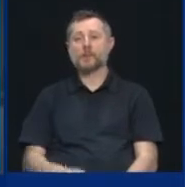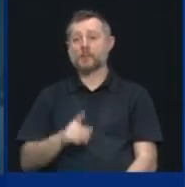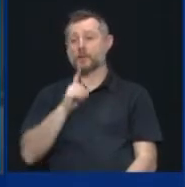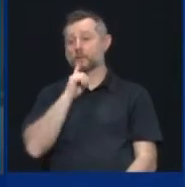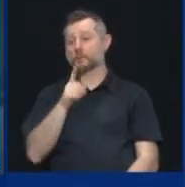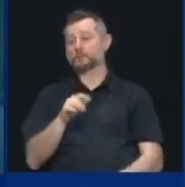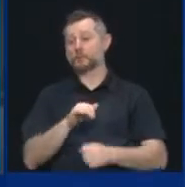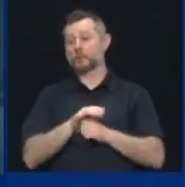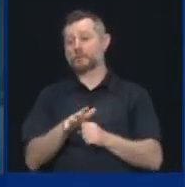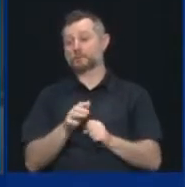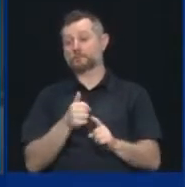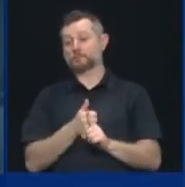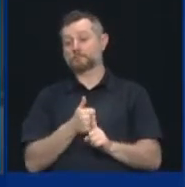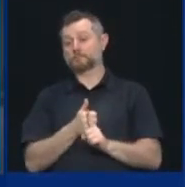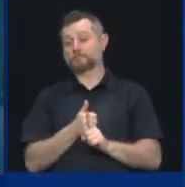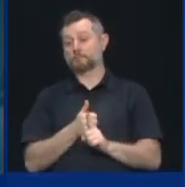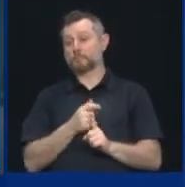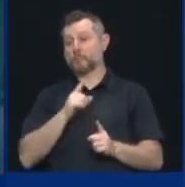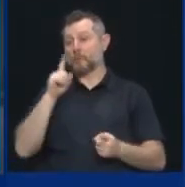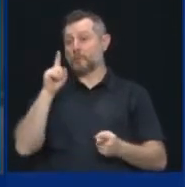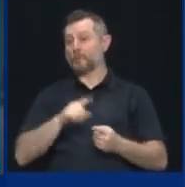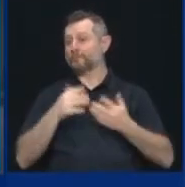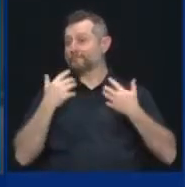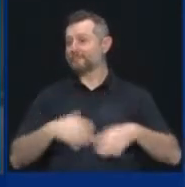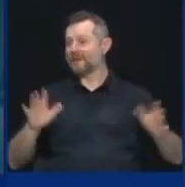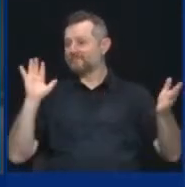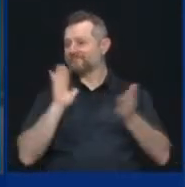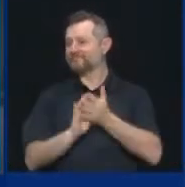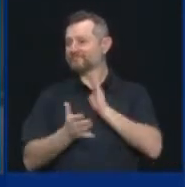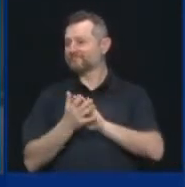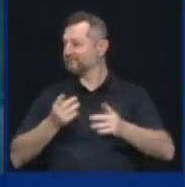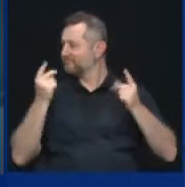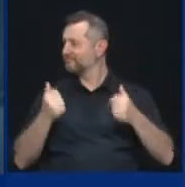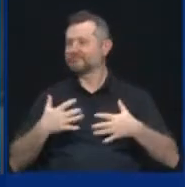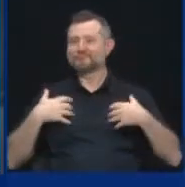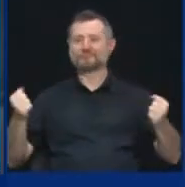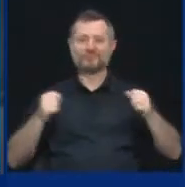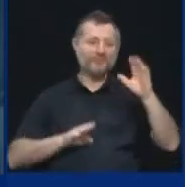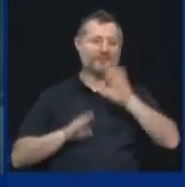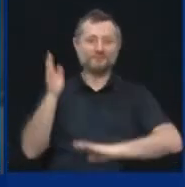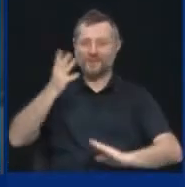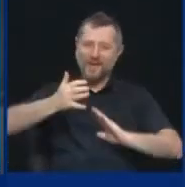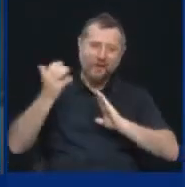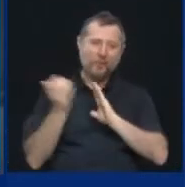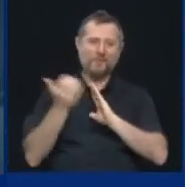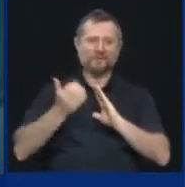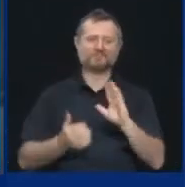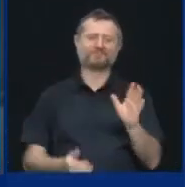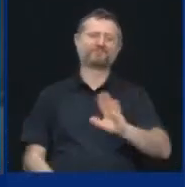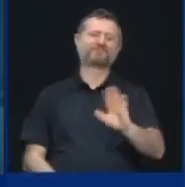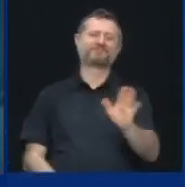WE DO NOT JUST AUTOMATICALLY REBOUND POST-COVID INY M OPINION.